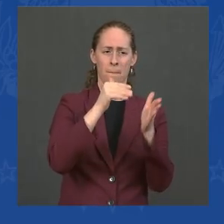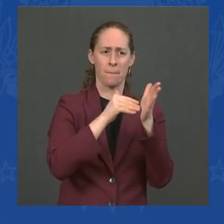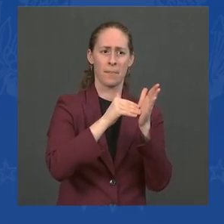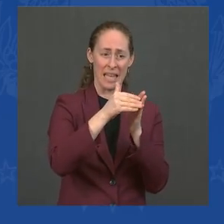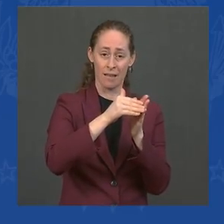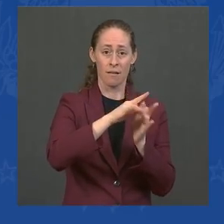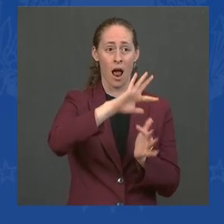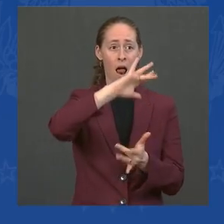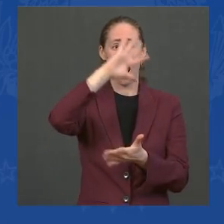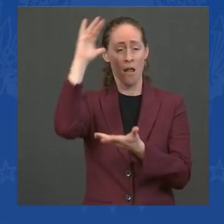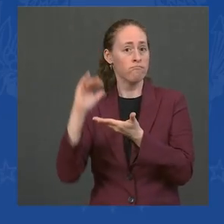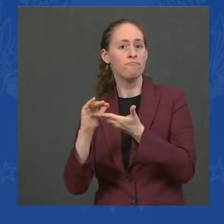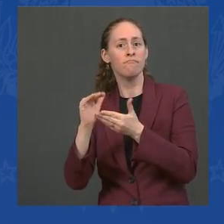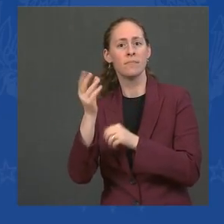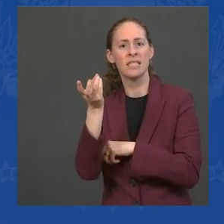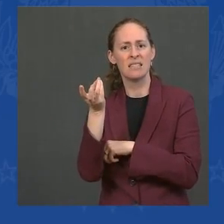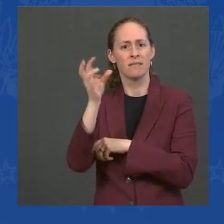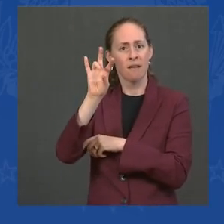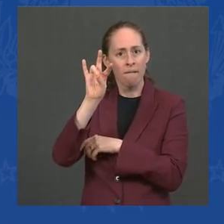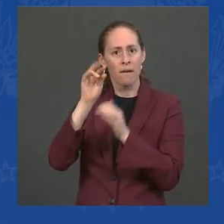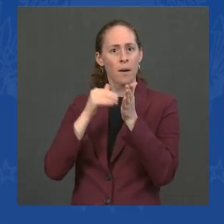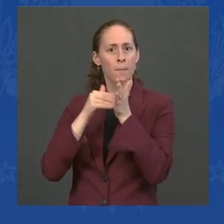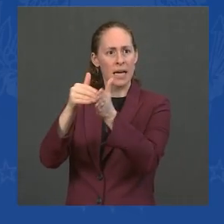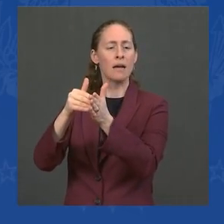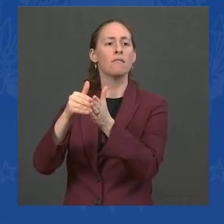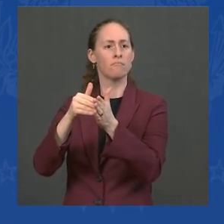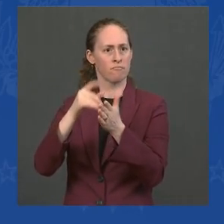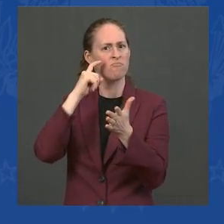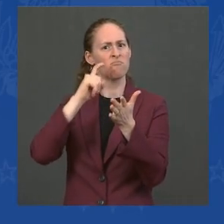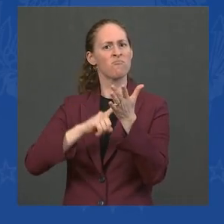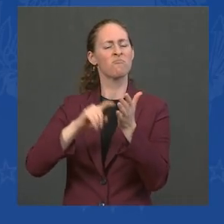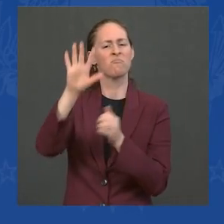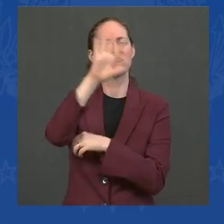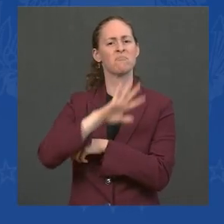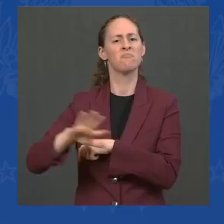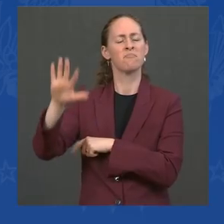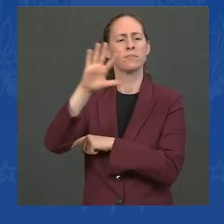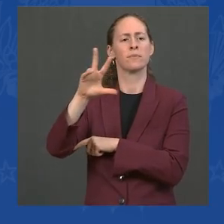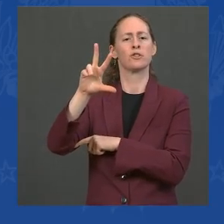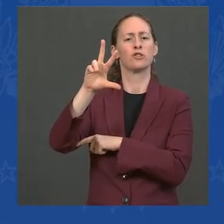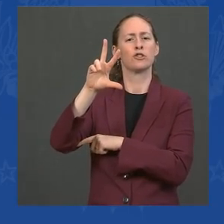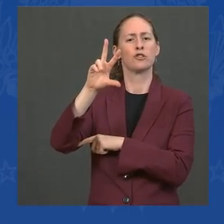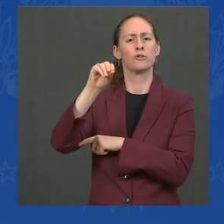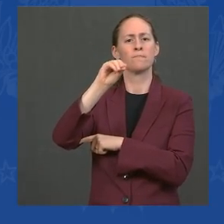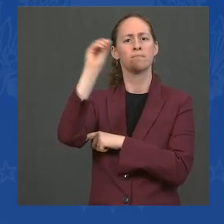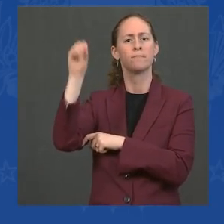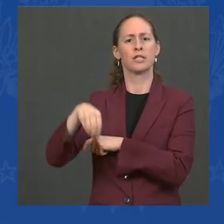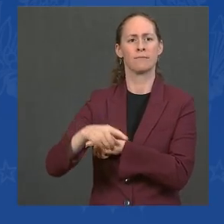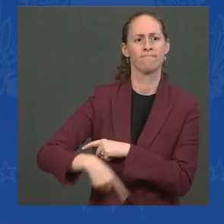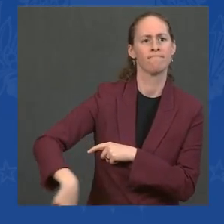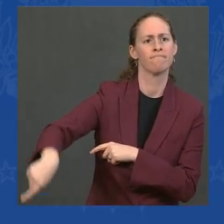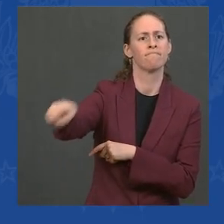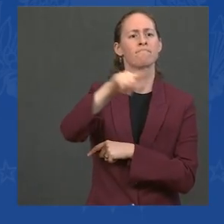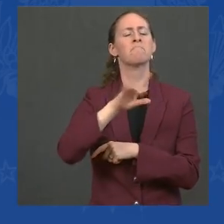a drop of 30 percent of the unvaccinated population or 30 million people in one month alone.